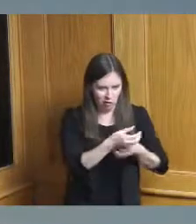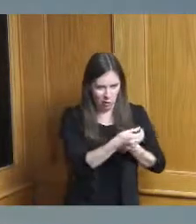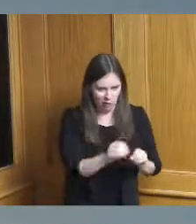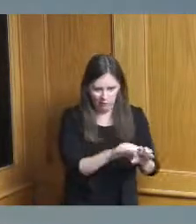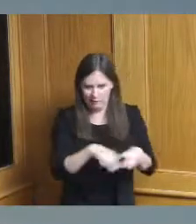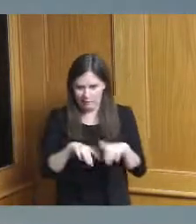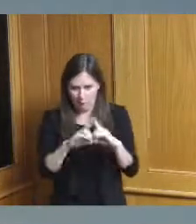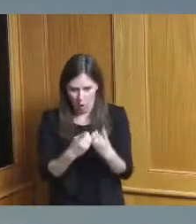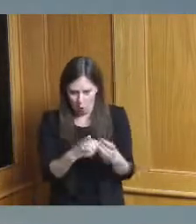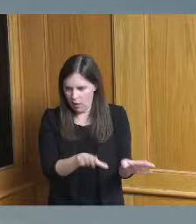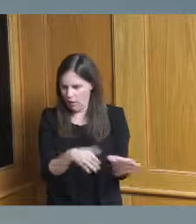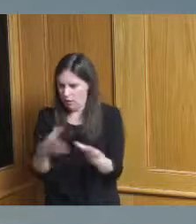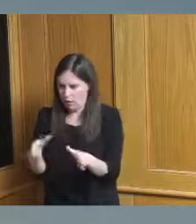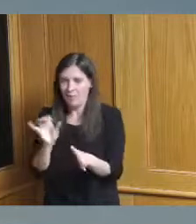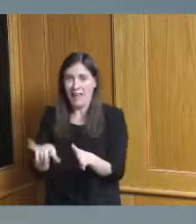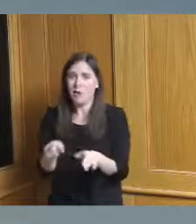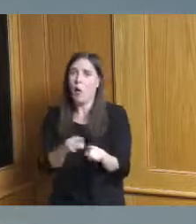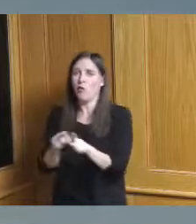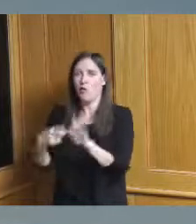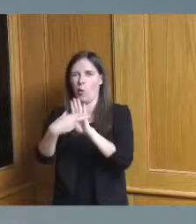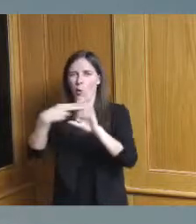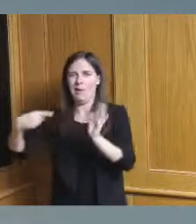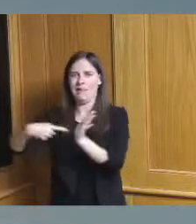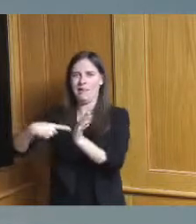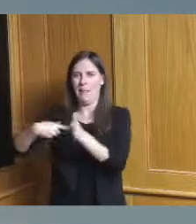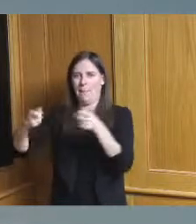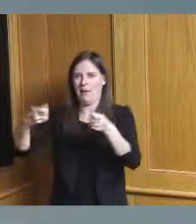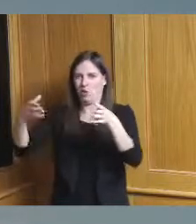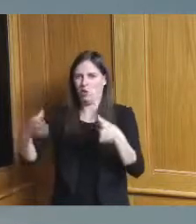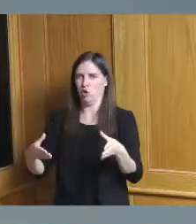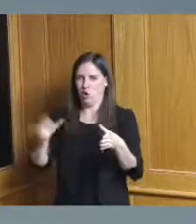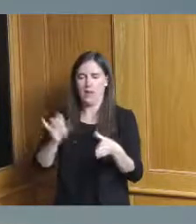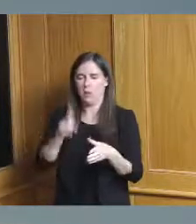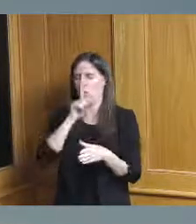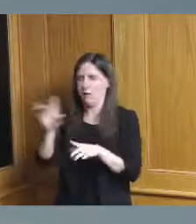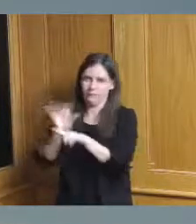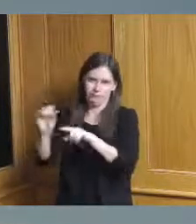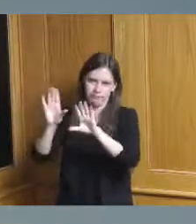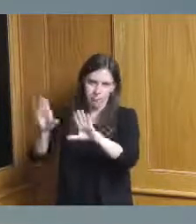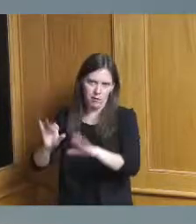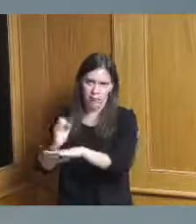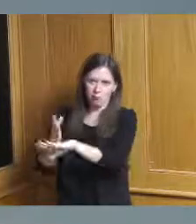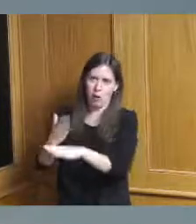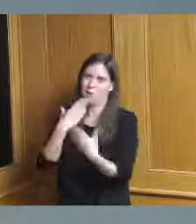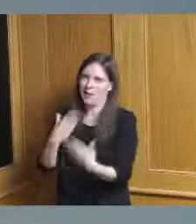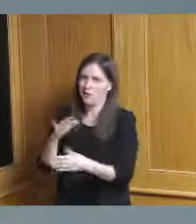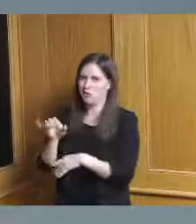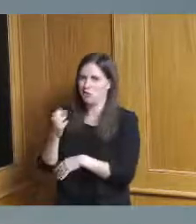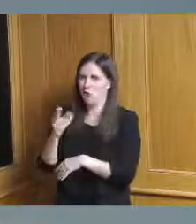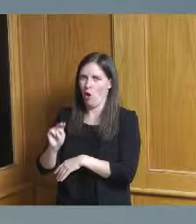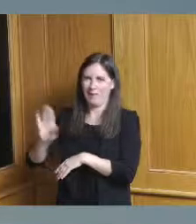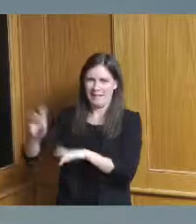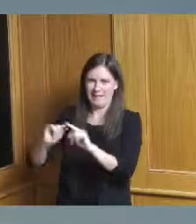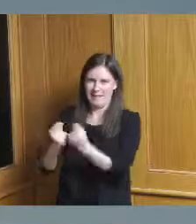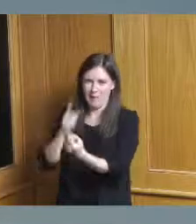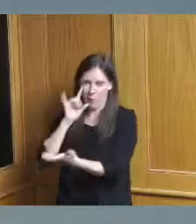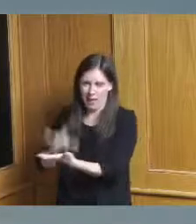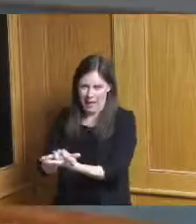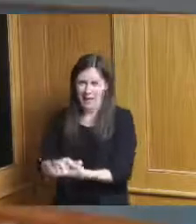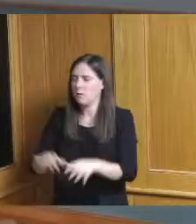john also serves as our debt manager and just does a fantastic job with it so I want to thank john and his team for that as well thank you so much john and your change